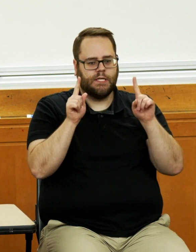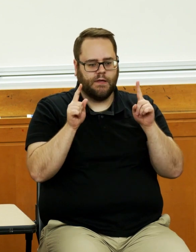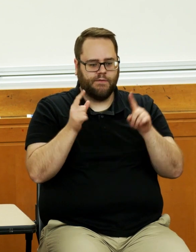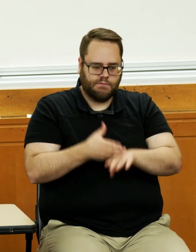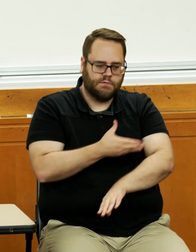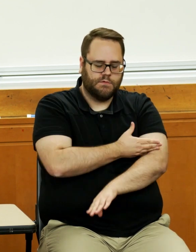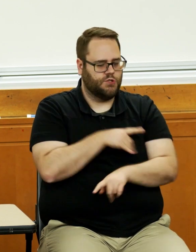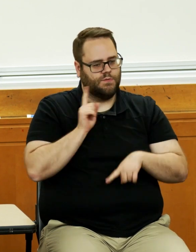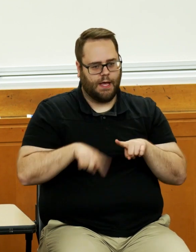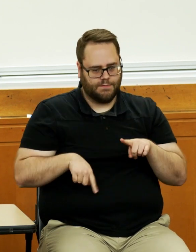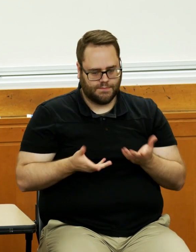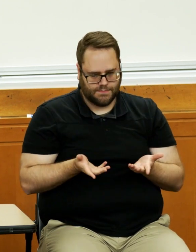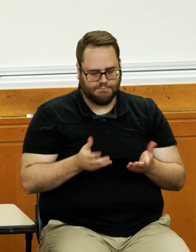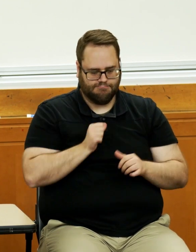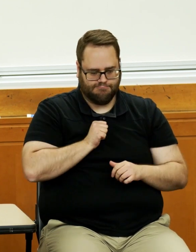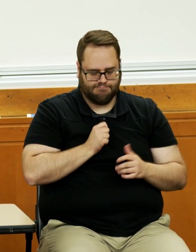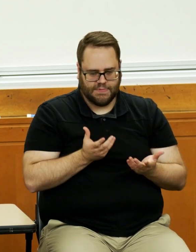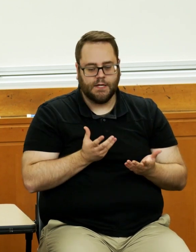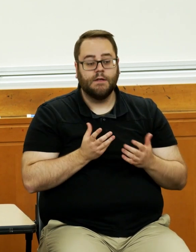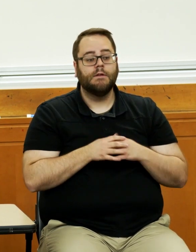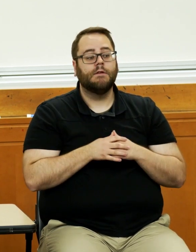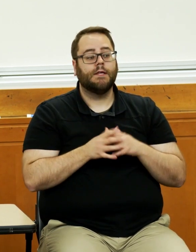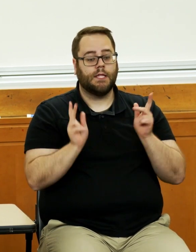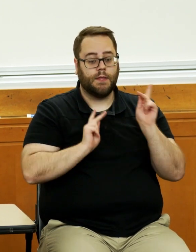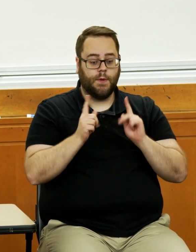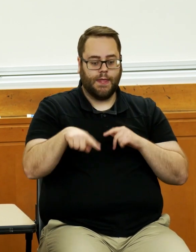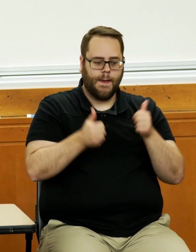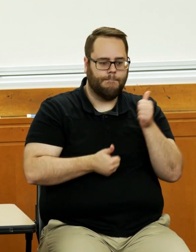That doesn't mean that the people most impacted shouldn't be the ones moving the movement.